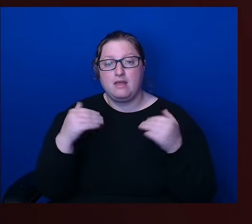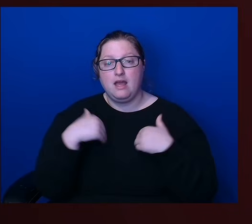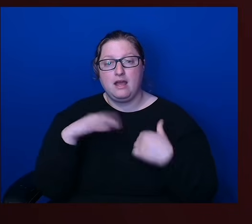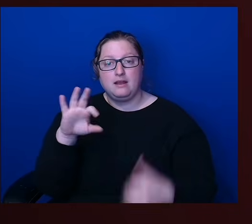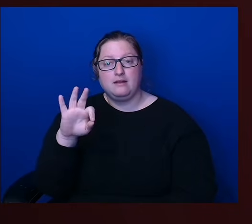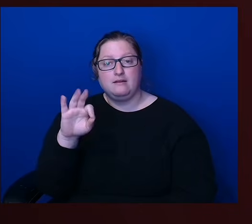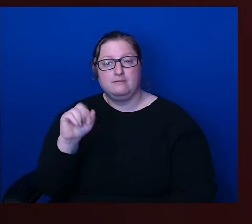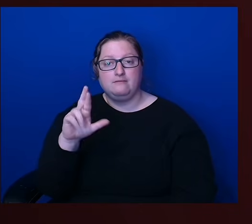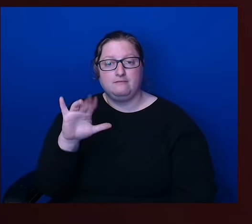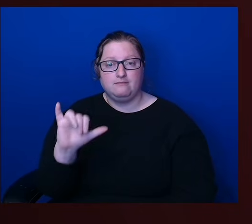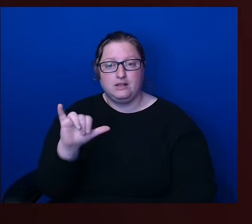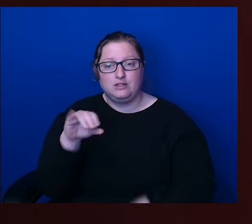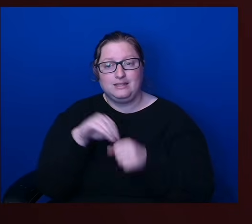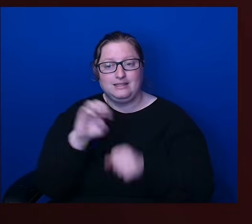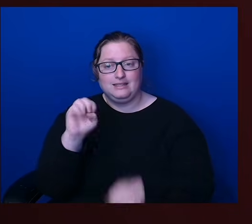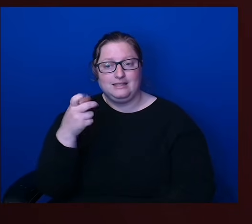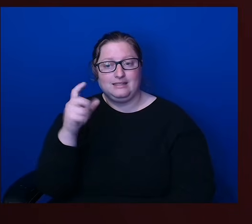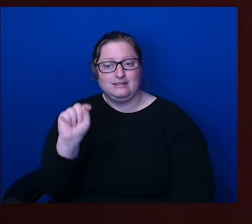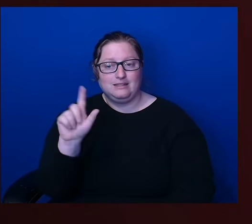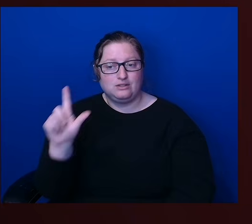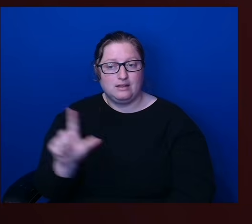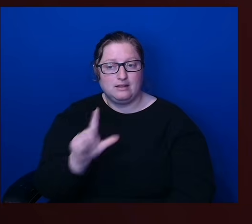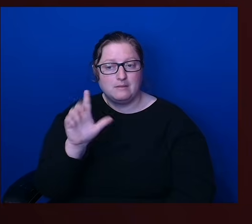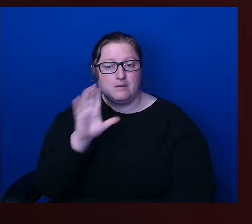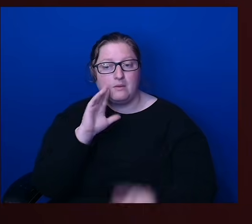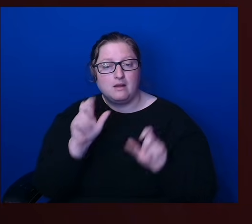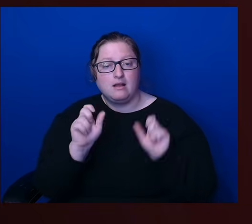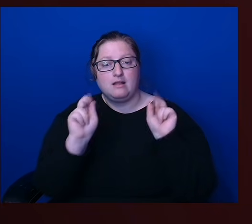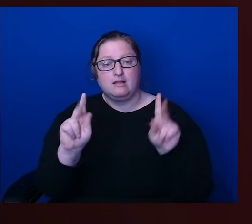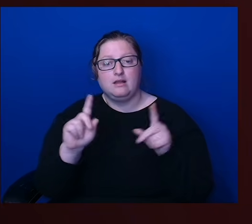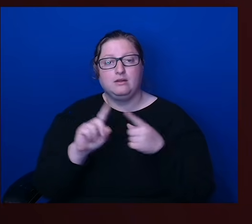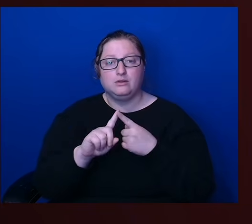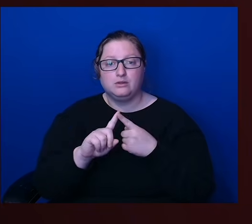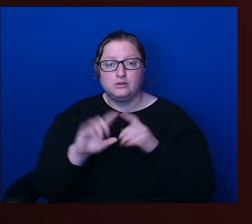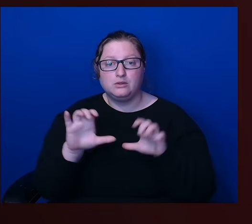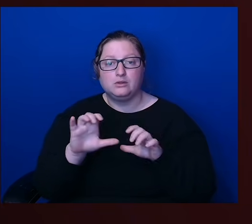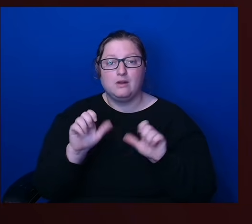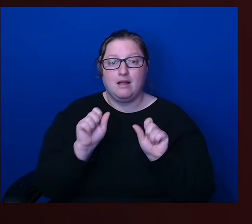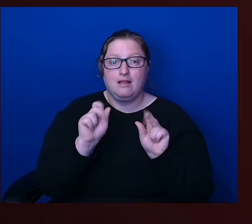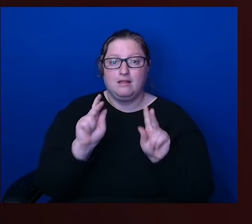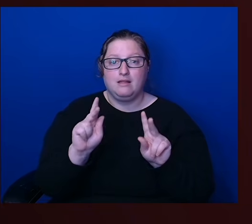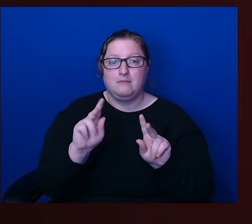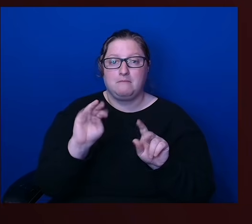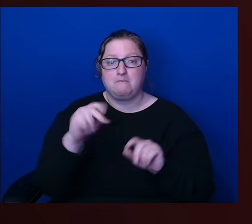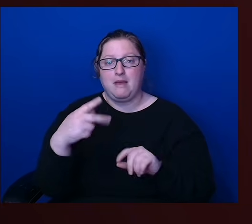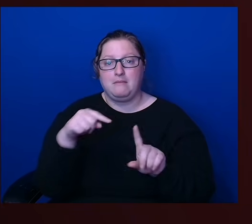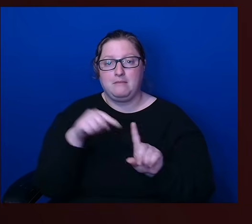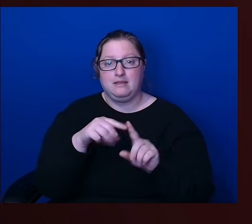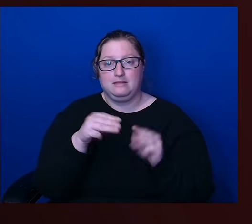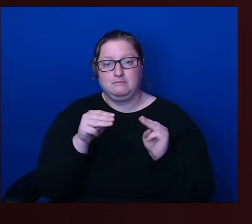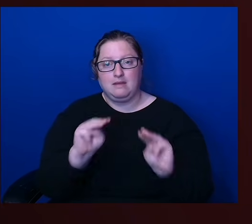the extensions library that allows you to say, "Map this method as a tool," and then the agent can call the method and you just have